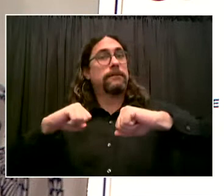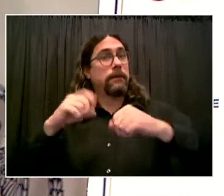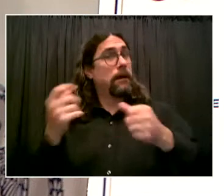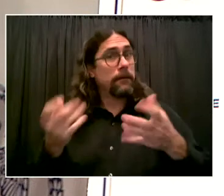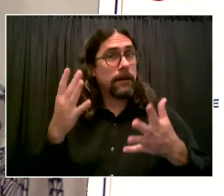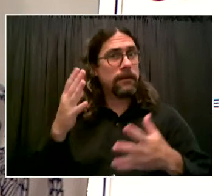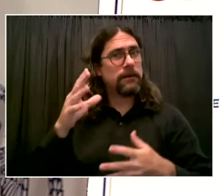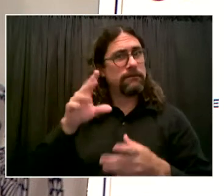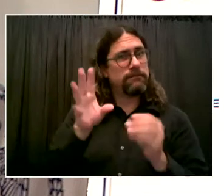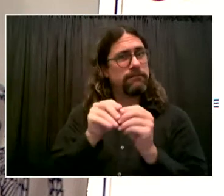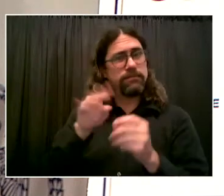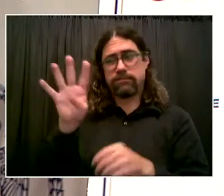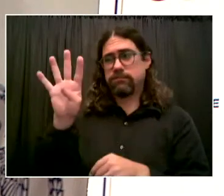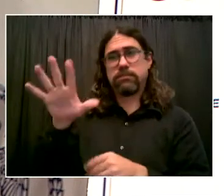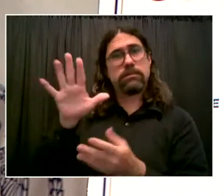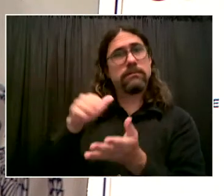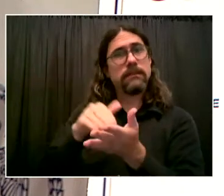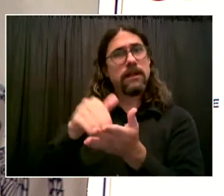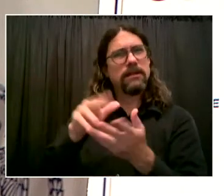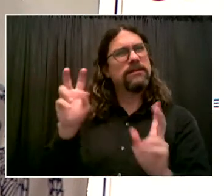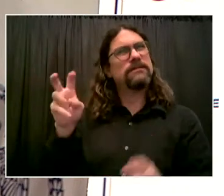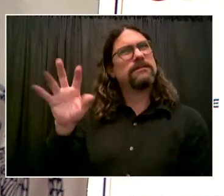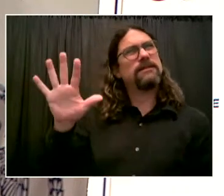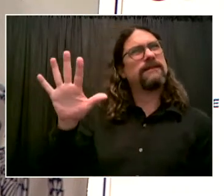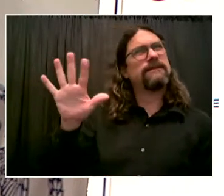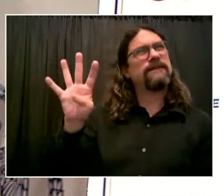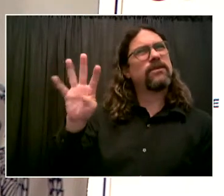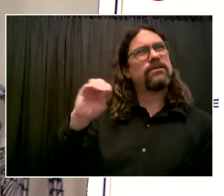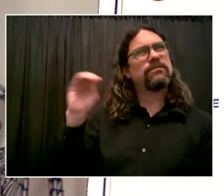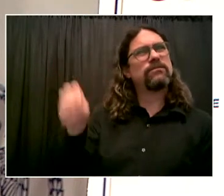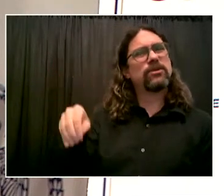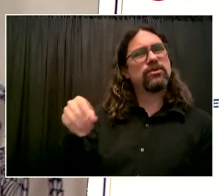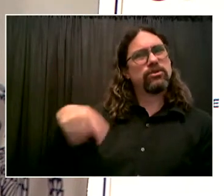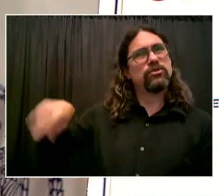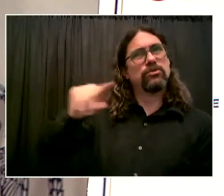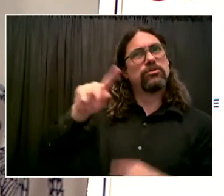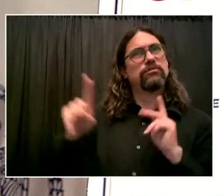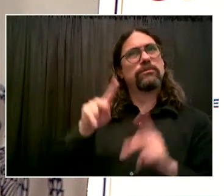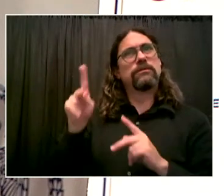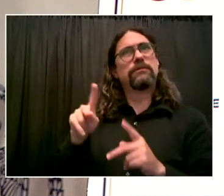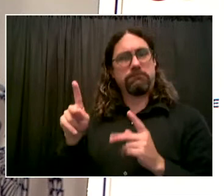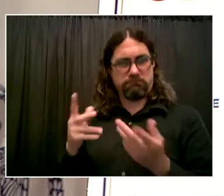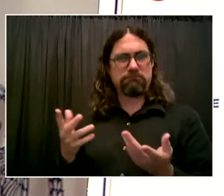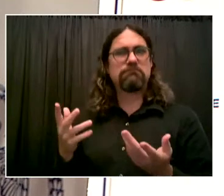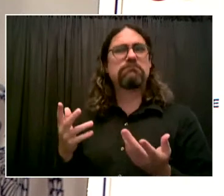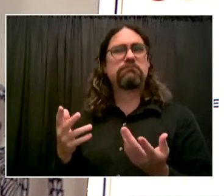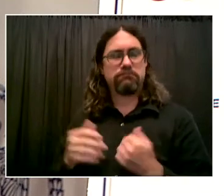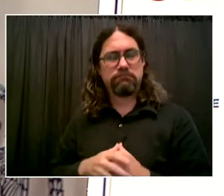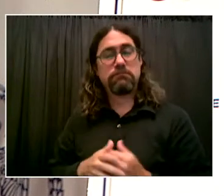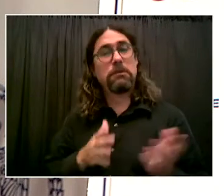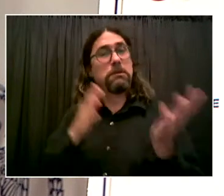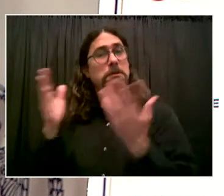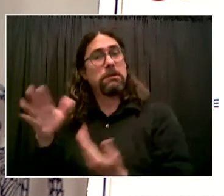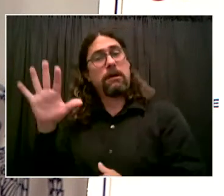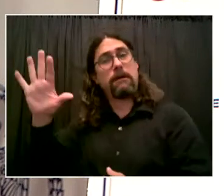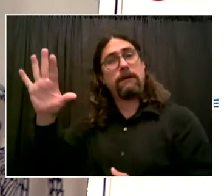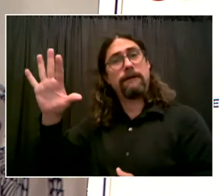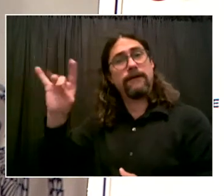THE ENTIE R POPULATION OF THE CITY. 4.9 MILLION HAVE RECEIVED AT LEAST ONE DOSE THIS OVER 58% OF